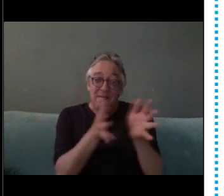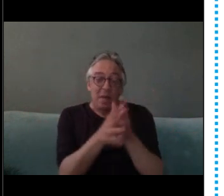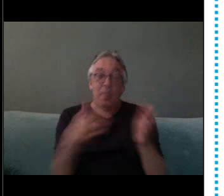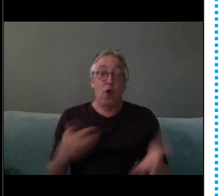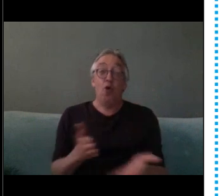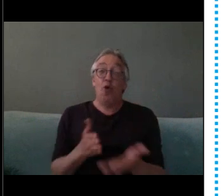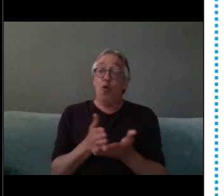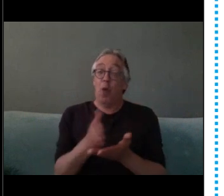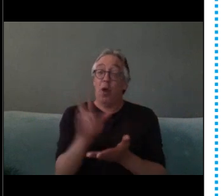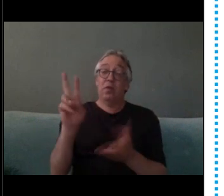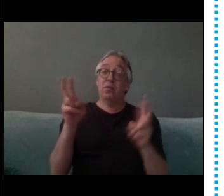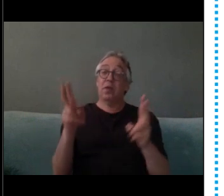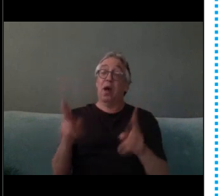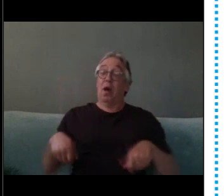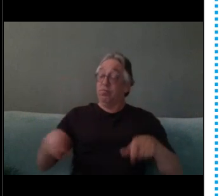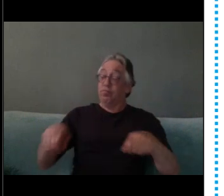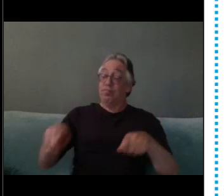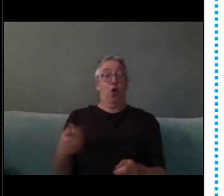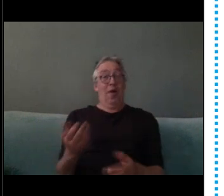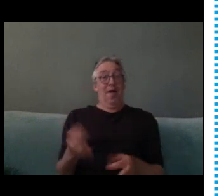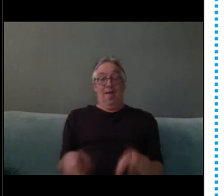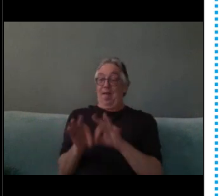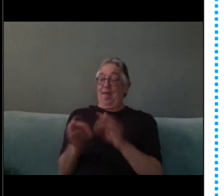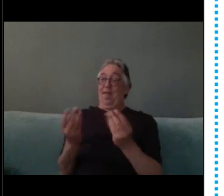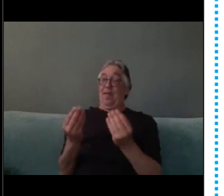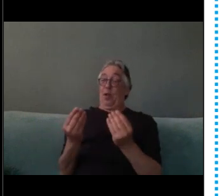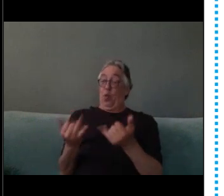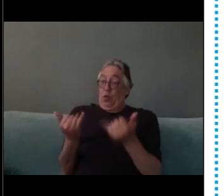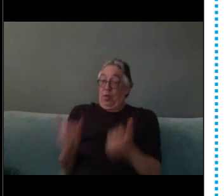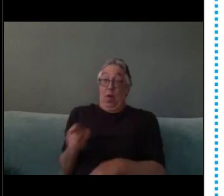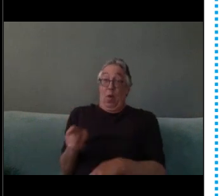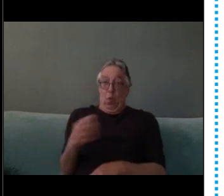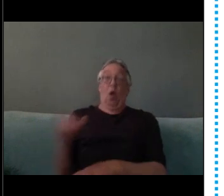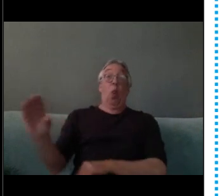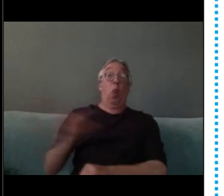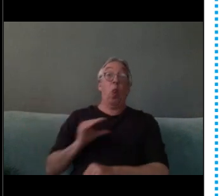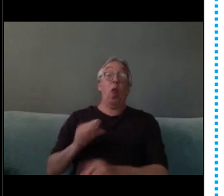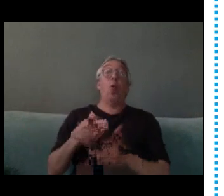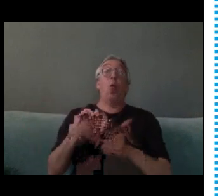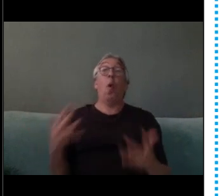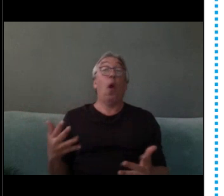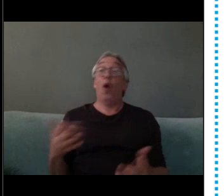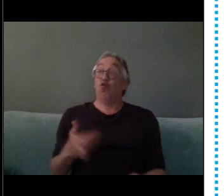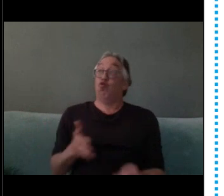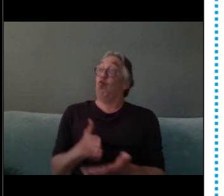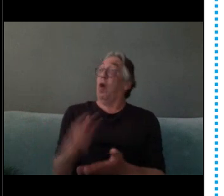Okay. So I finished about the rights that are guaranteed